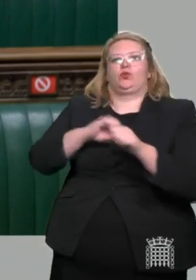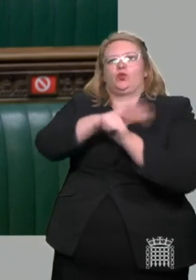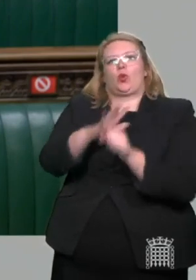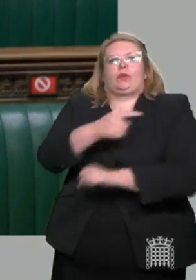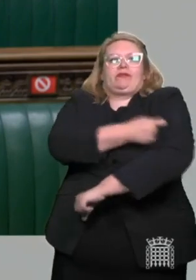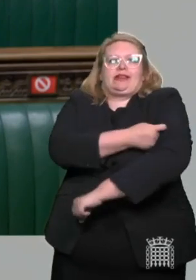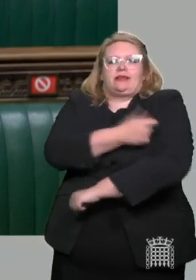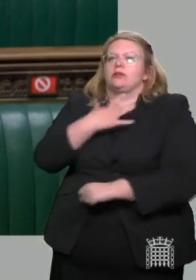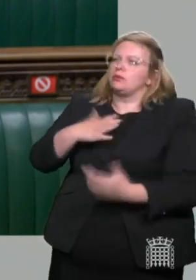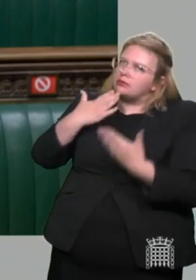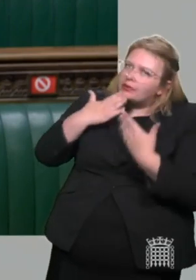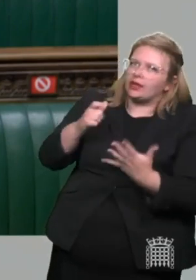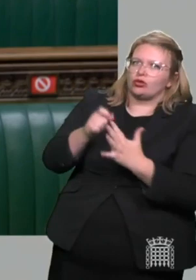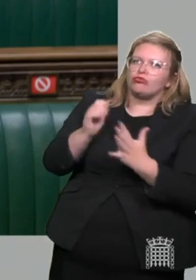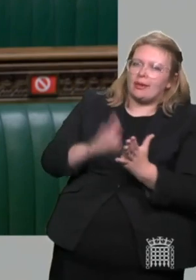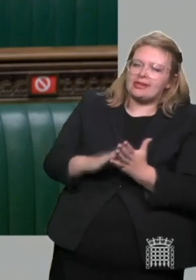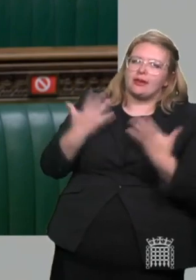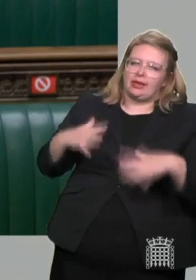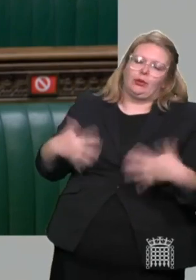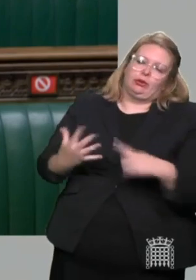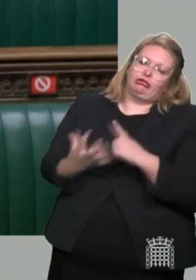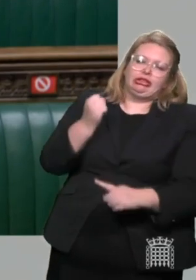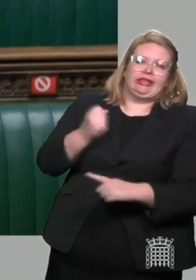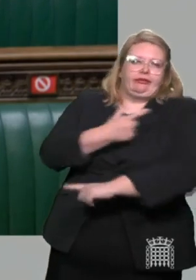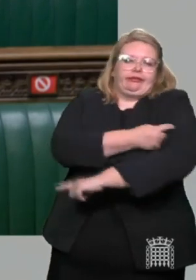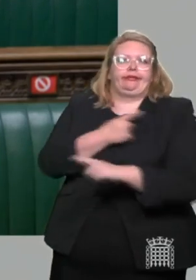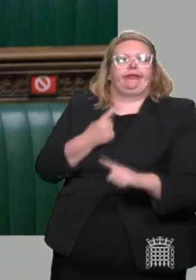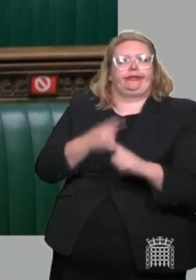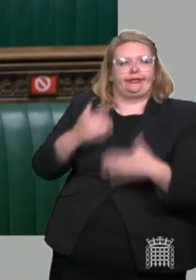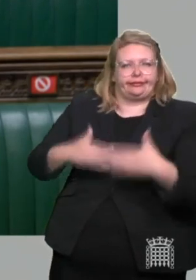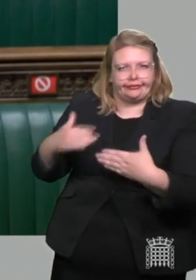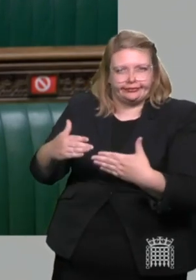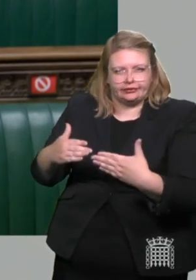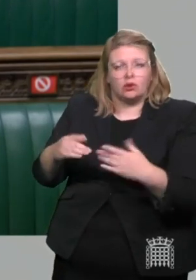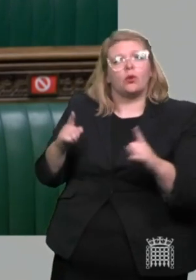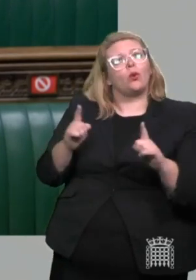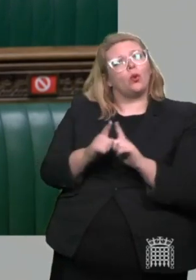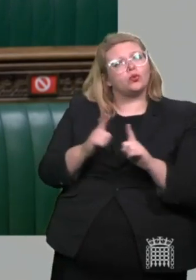to deliver this for our country, and will he join me in thanking the many local volunteers,